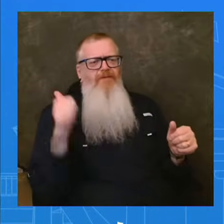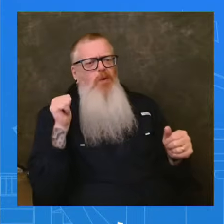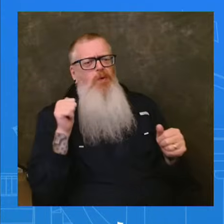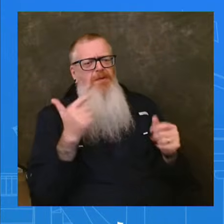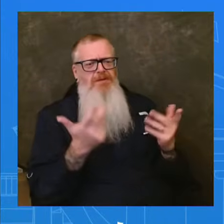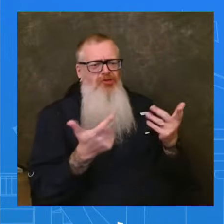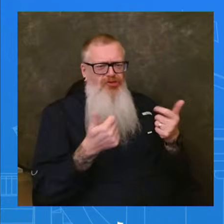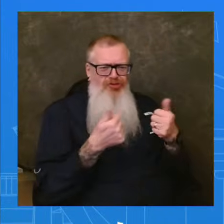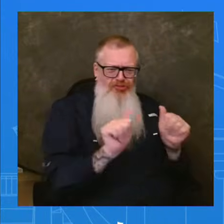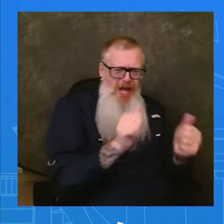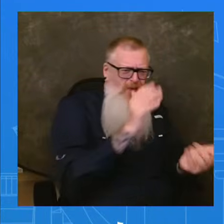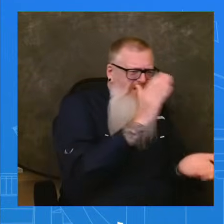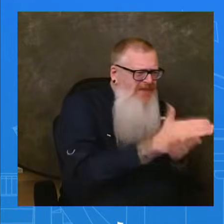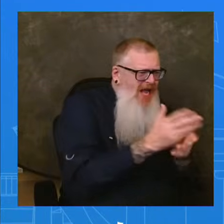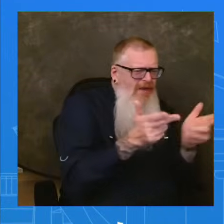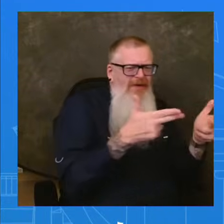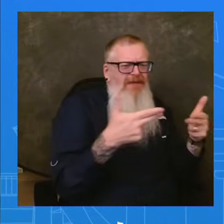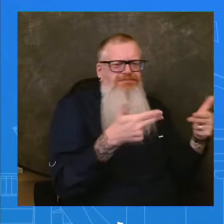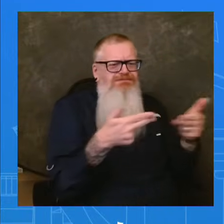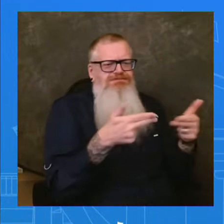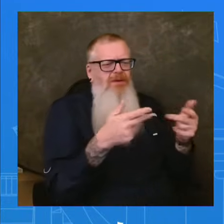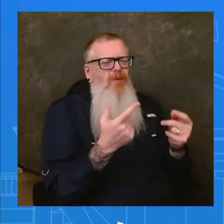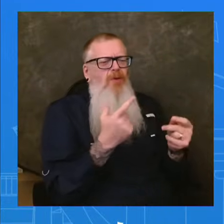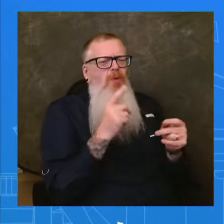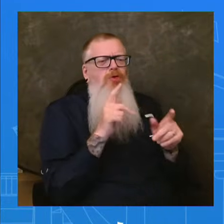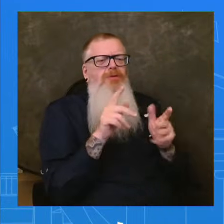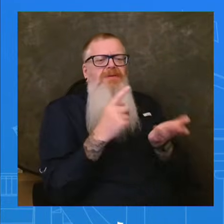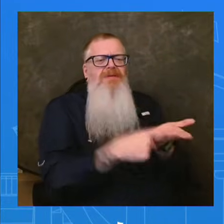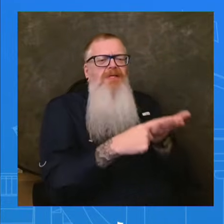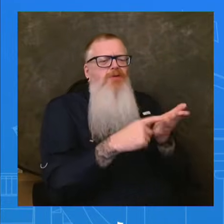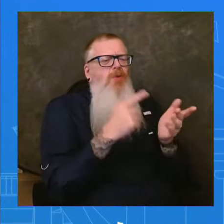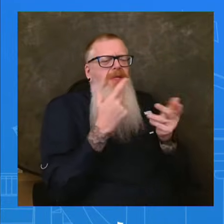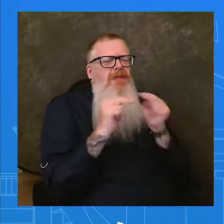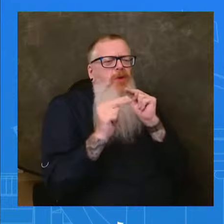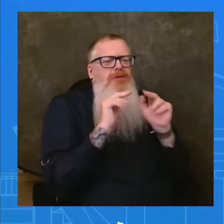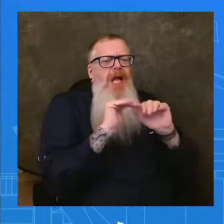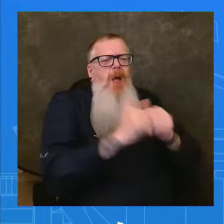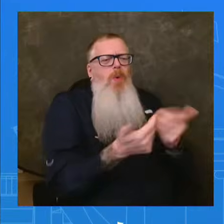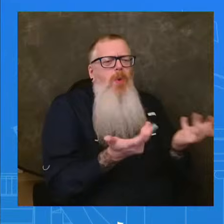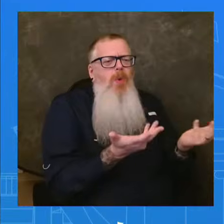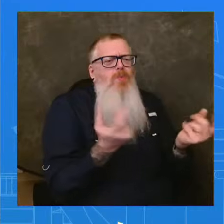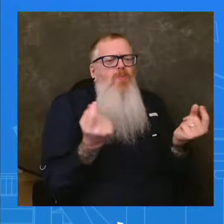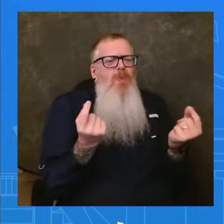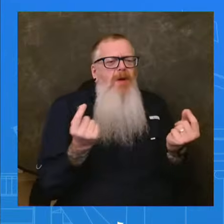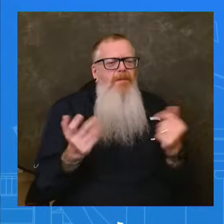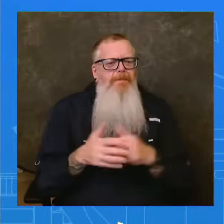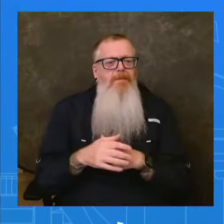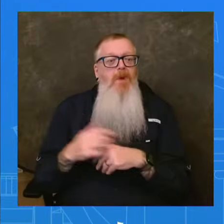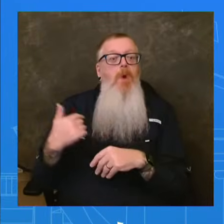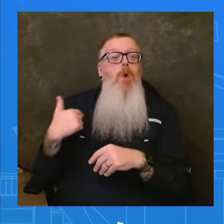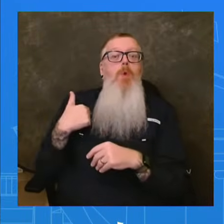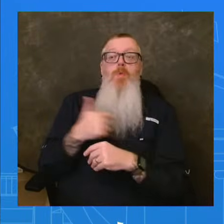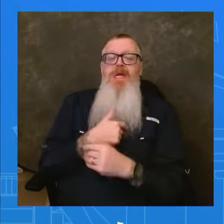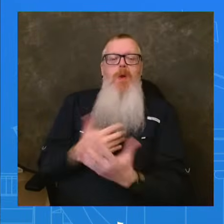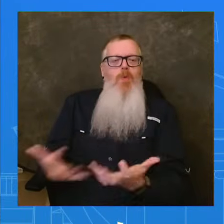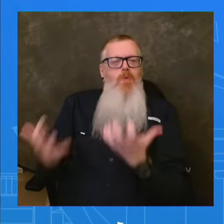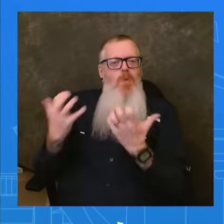we want to reach a ceasefire deal -- that's what we want to see -- and, again, to provide space for that diplomatic resolution,